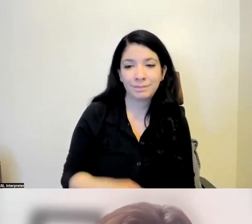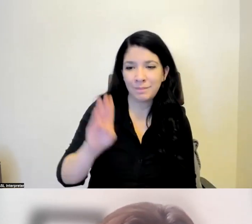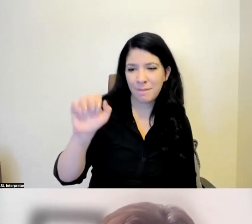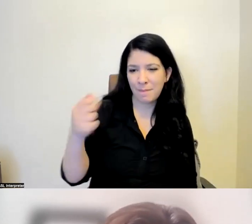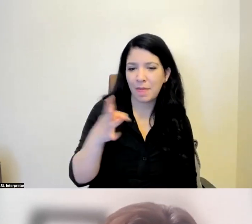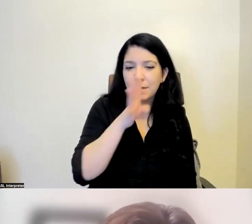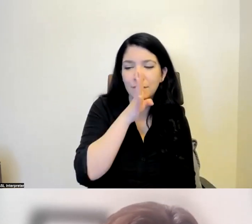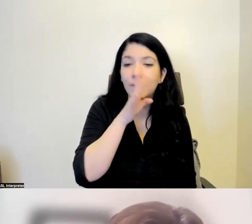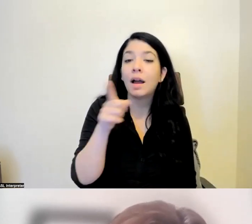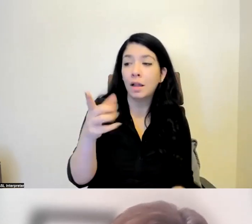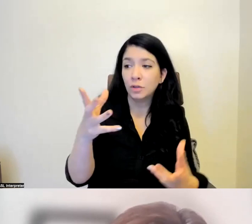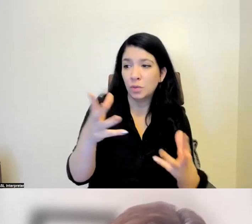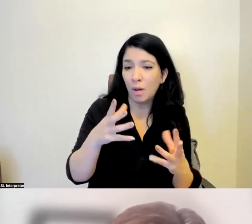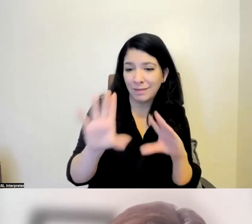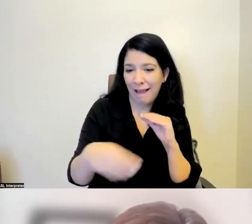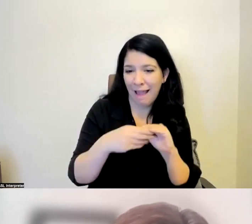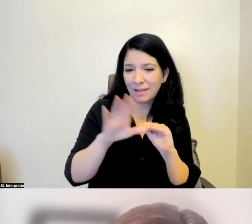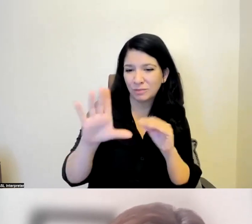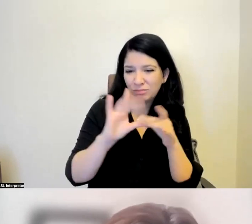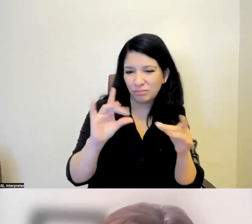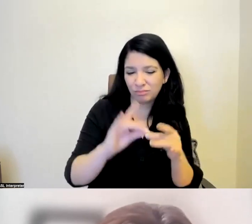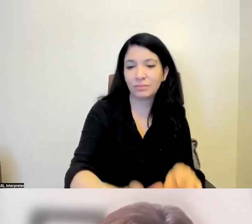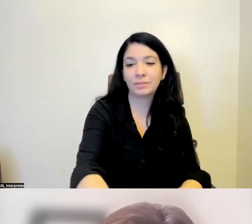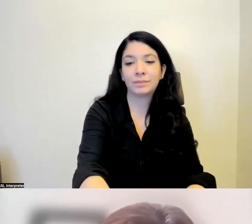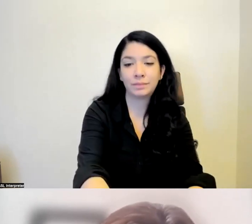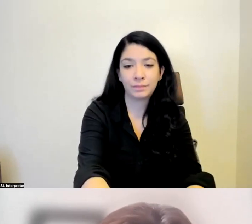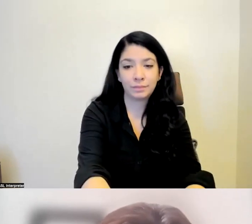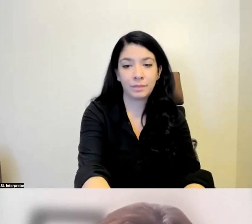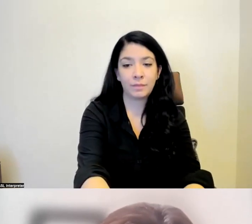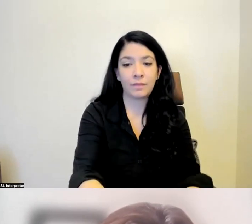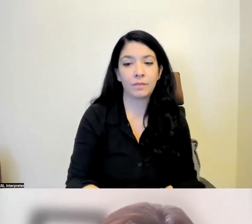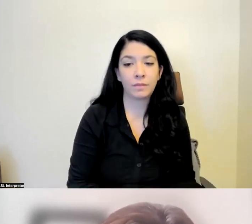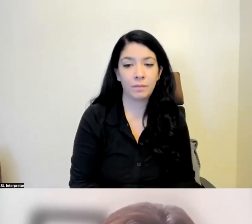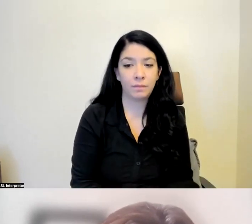Claudia. And I see somebody saying that their provider is telling them that the latest study